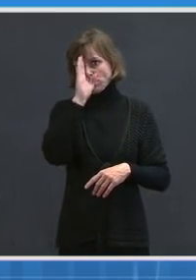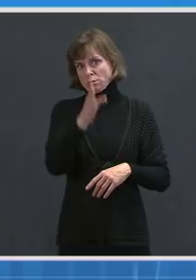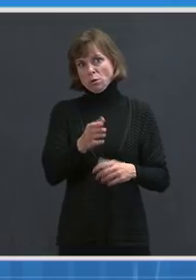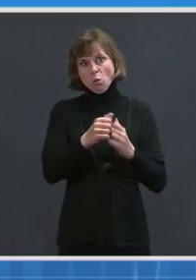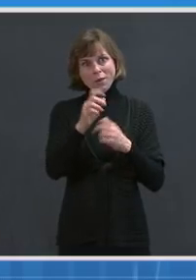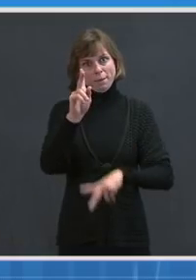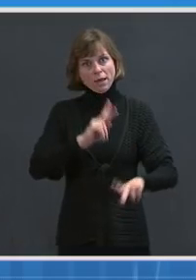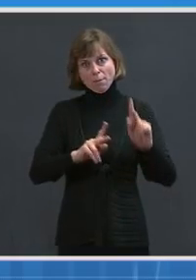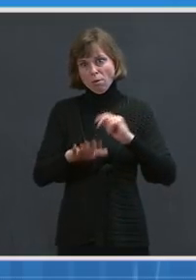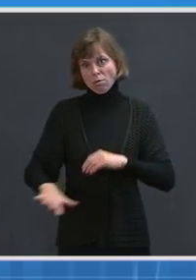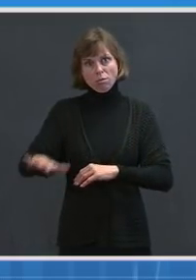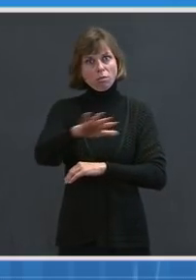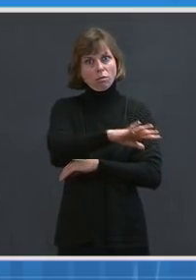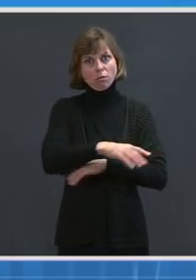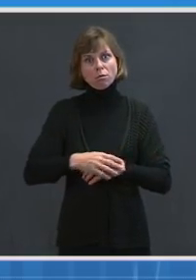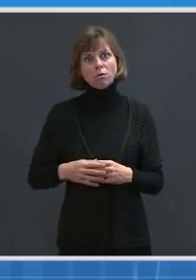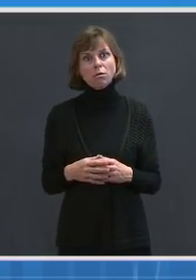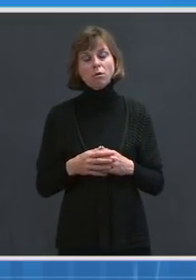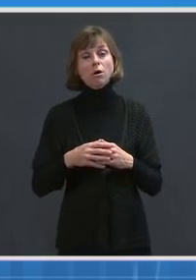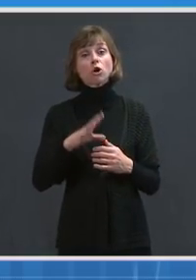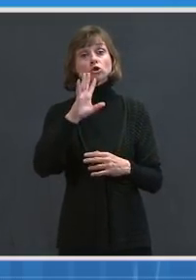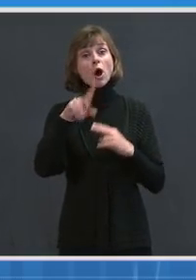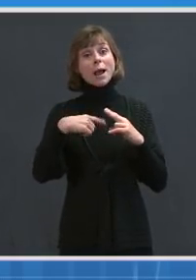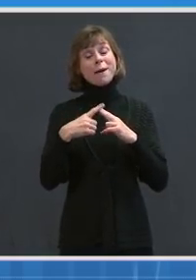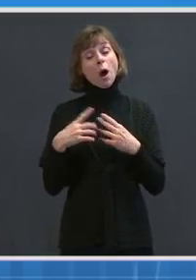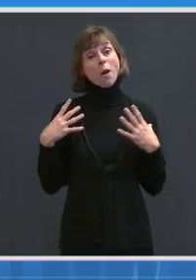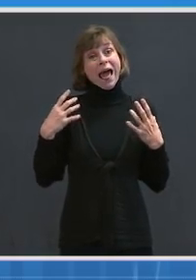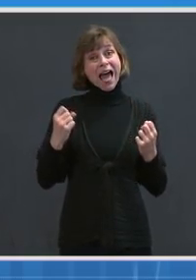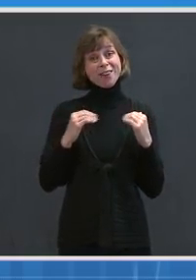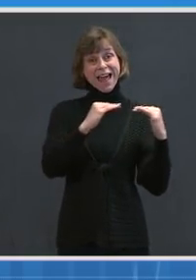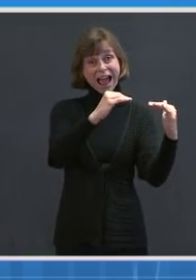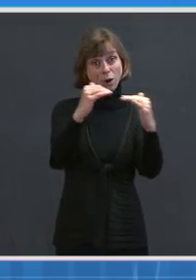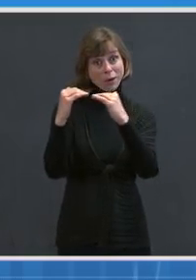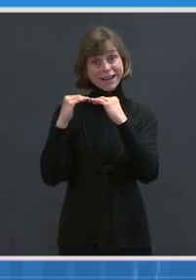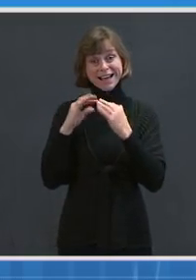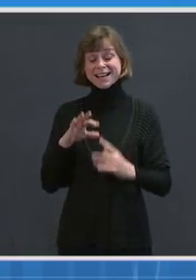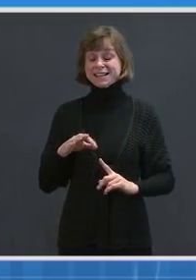In terms of health equity, particularly with racial and ethnic minorities,